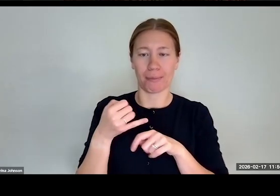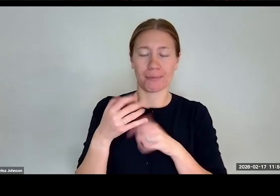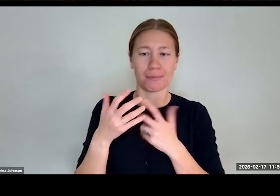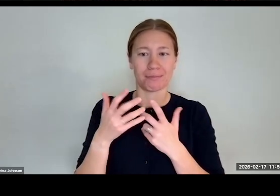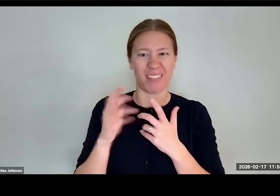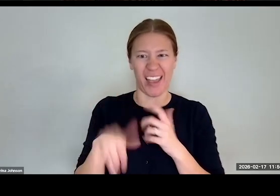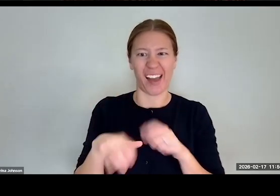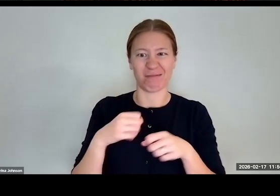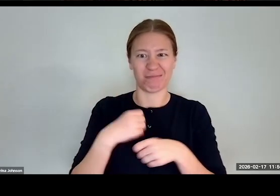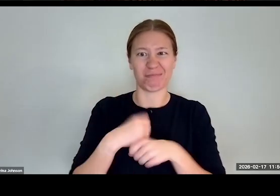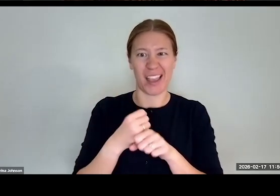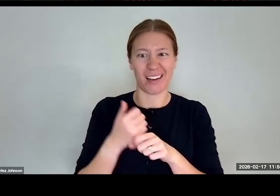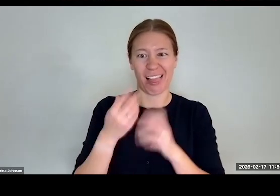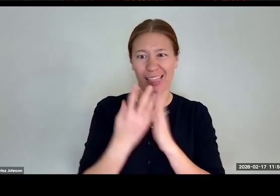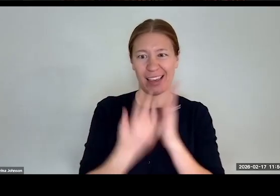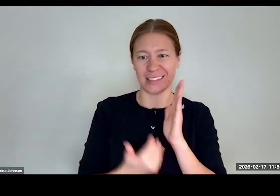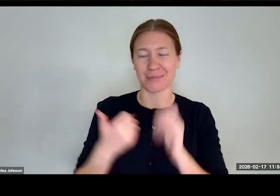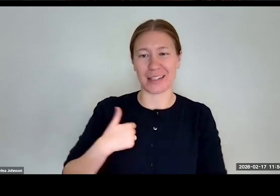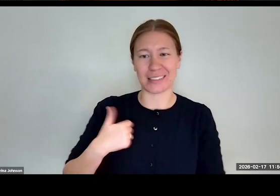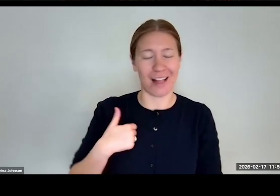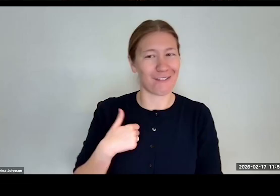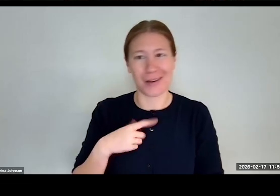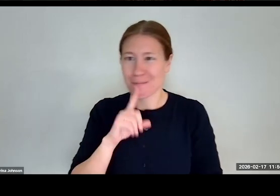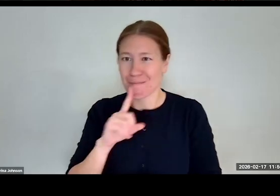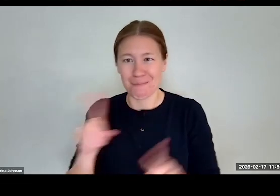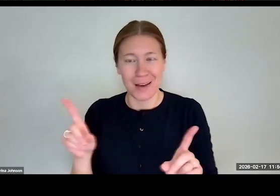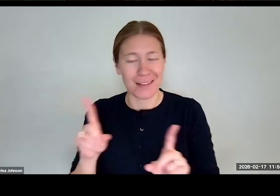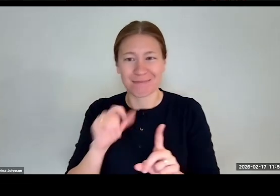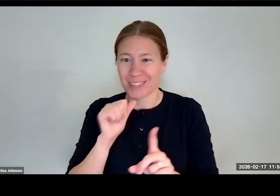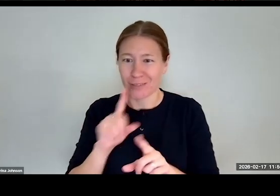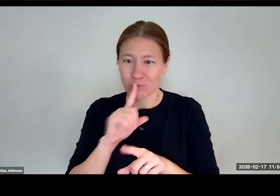So let's select all of these items and approve or apply true list formatting.